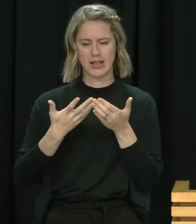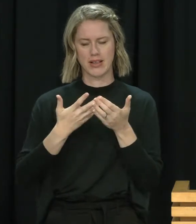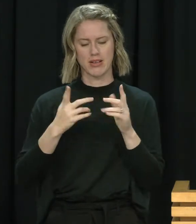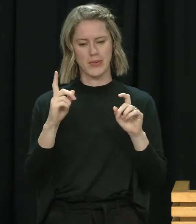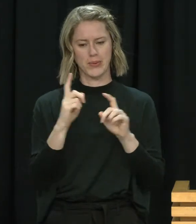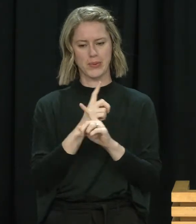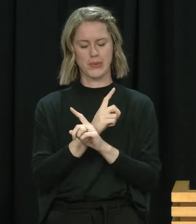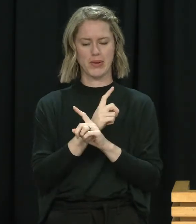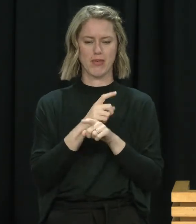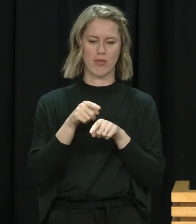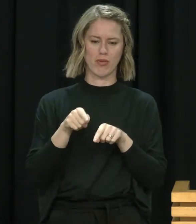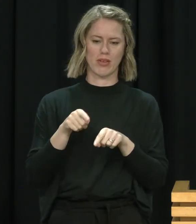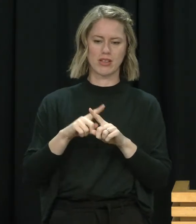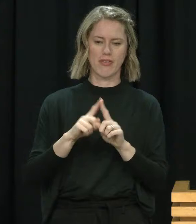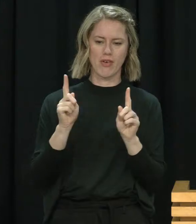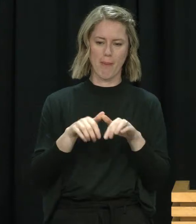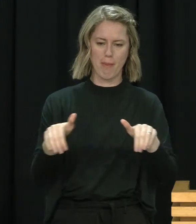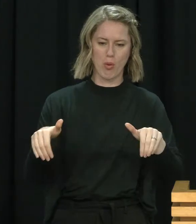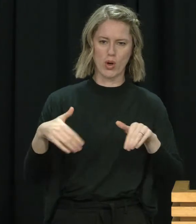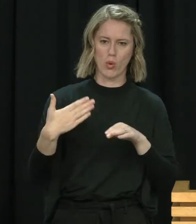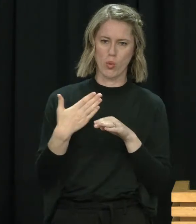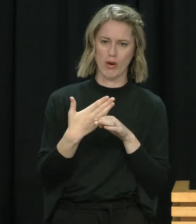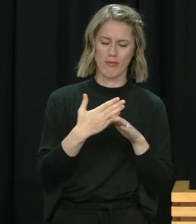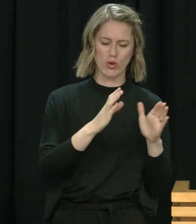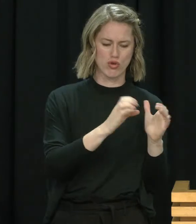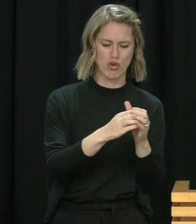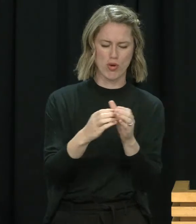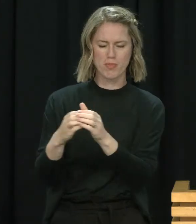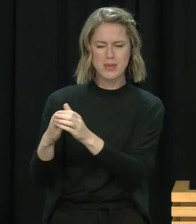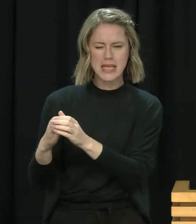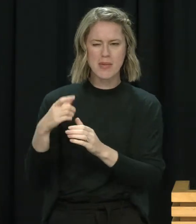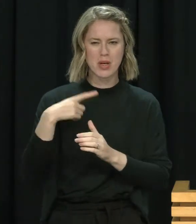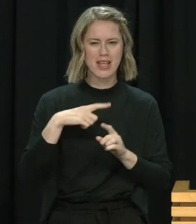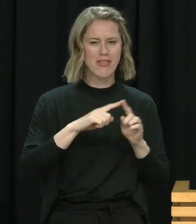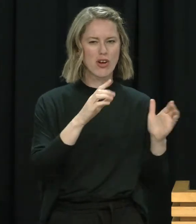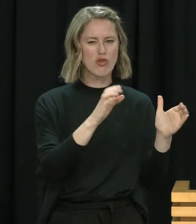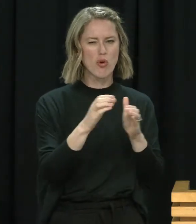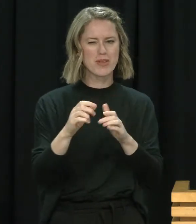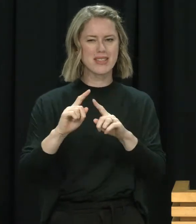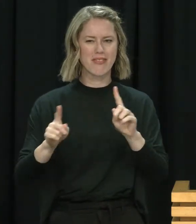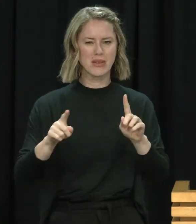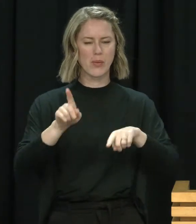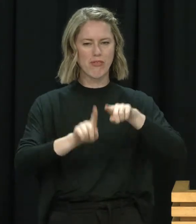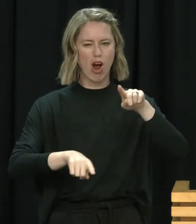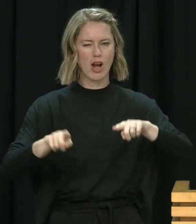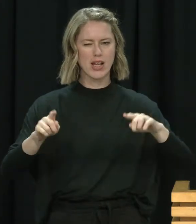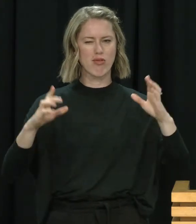where to get vaccinated? It's probably worth sitting down with the team to talk about